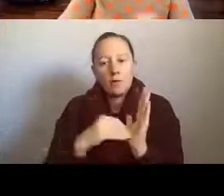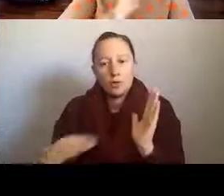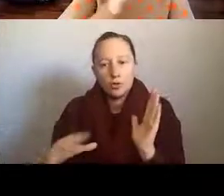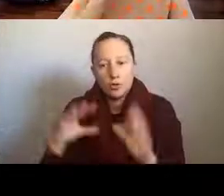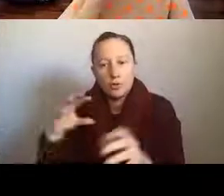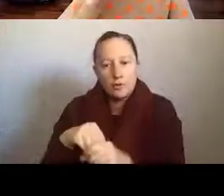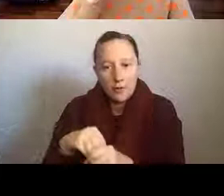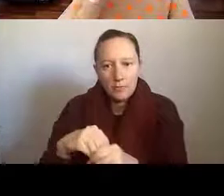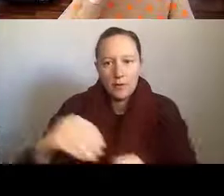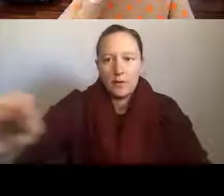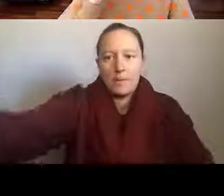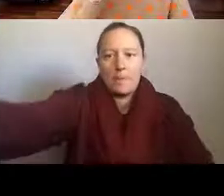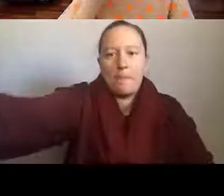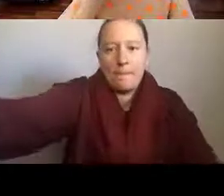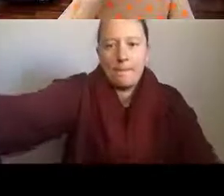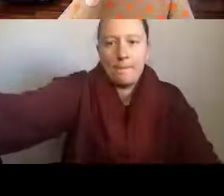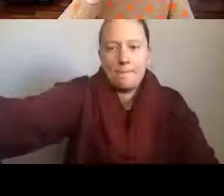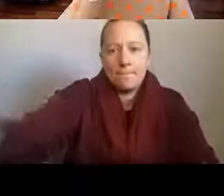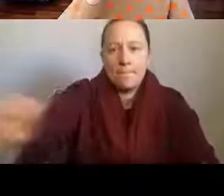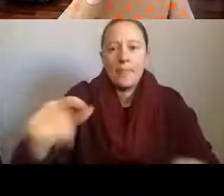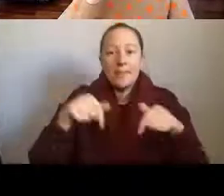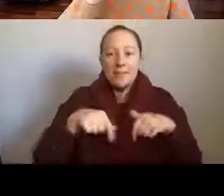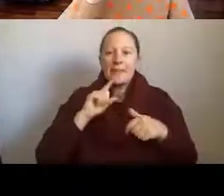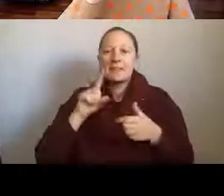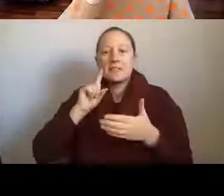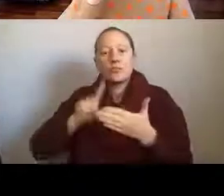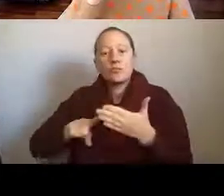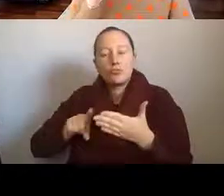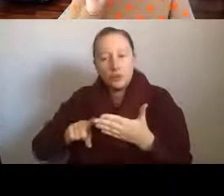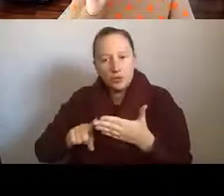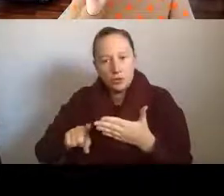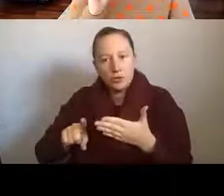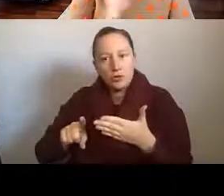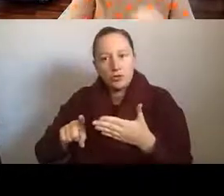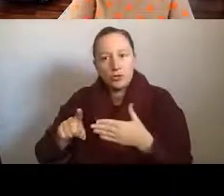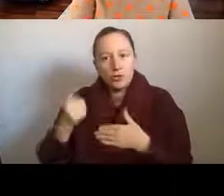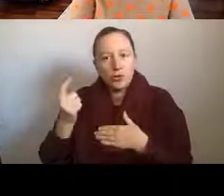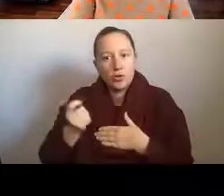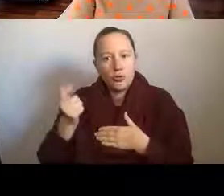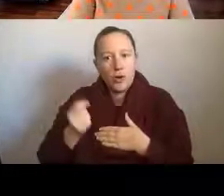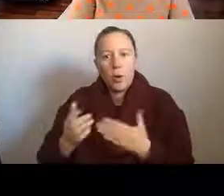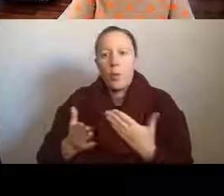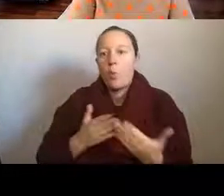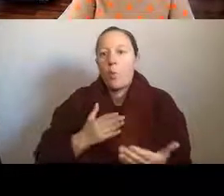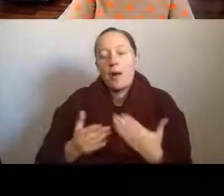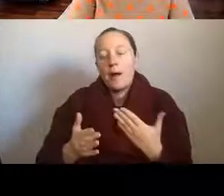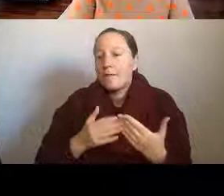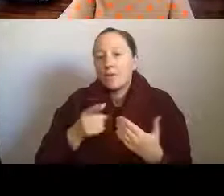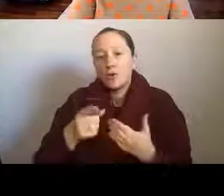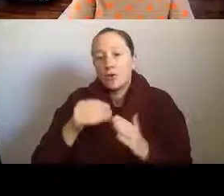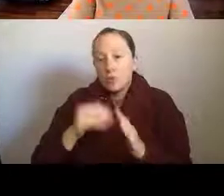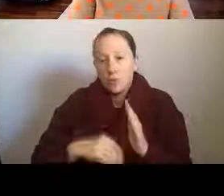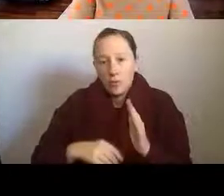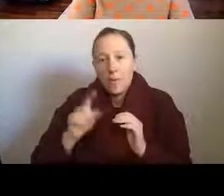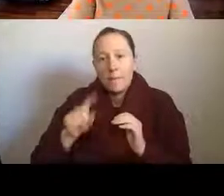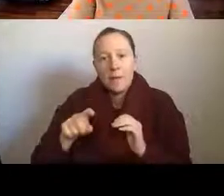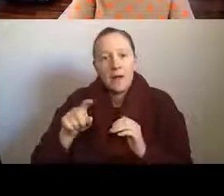this is, first and foremost, a research grant. So, what you propose needs to be scientifically interesting,